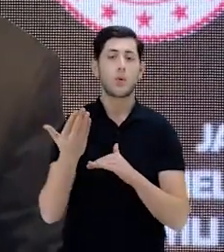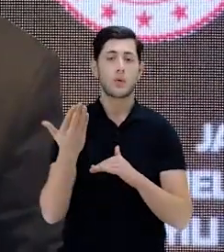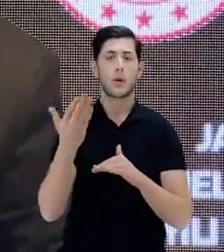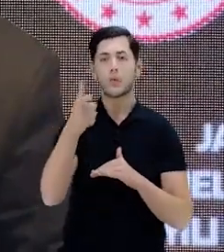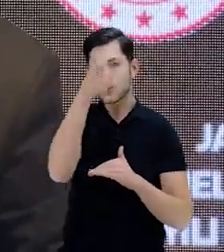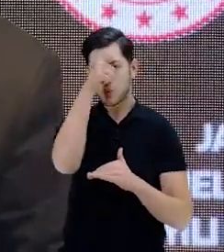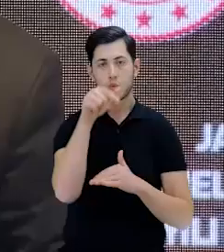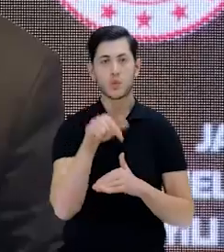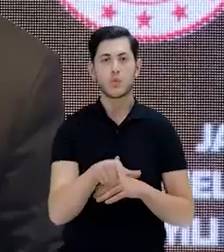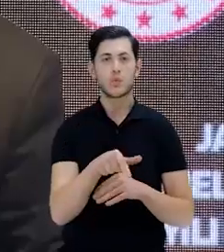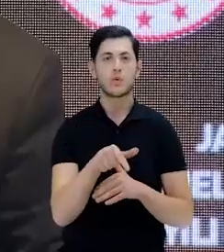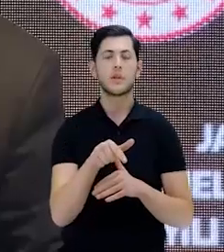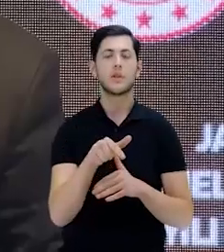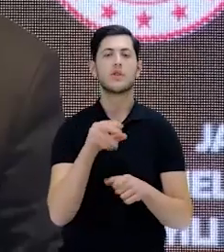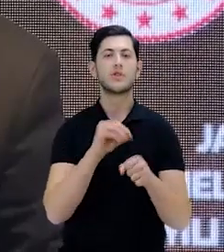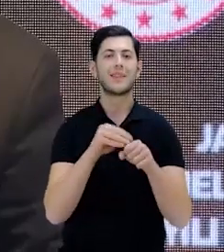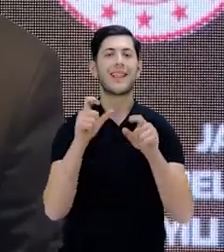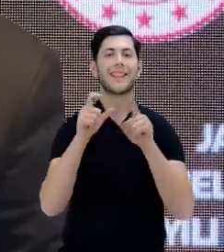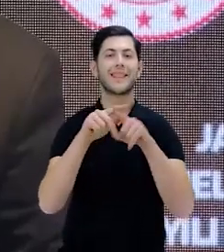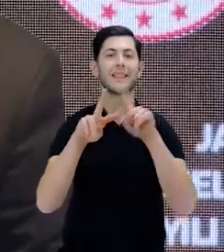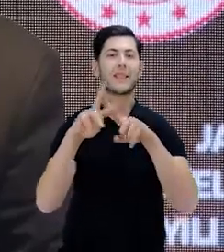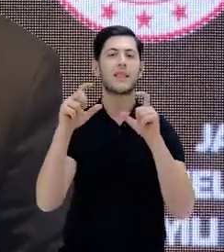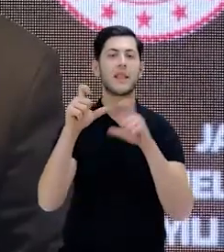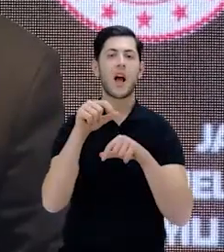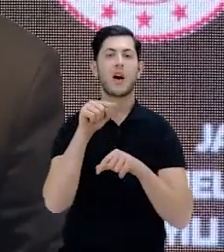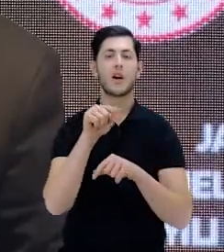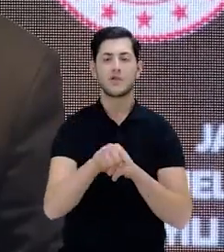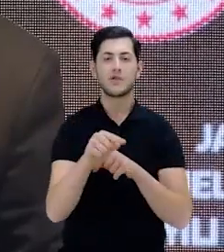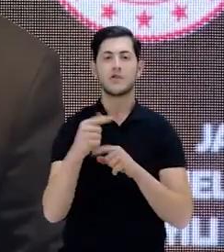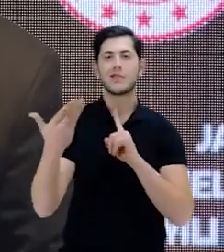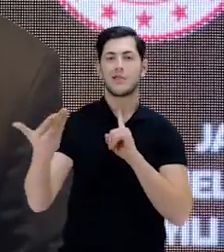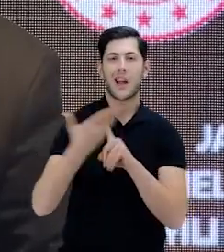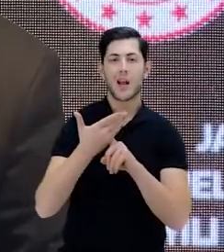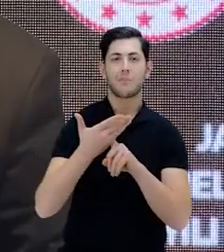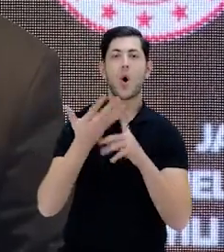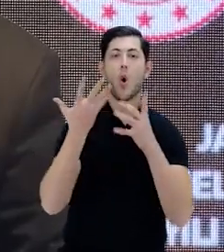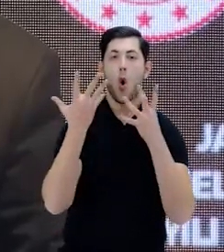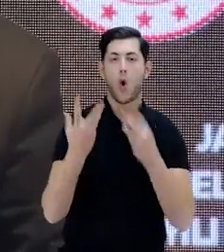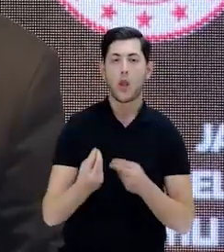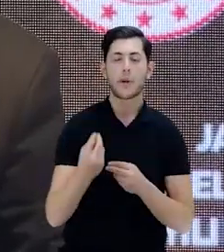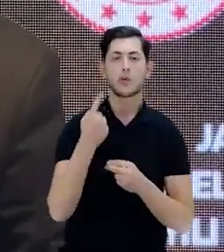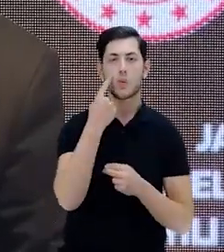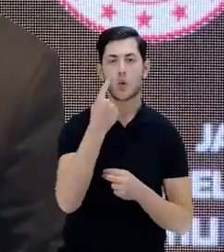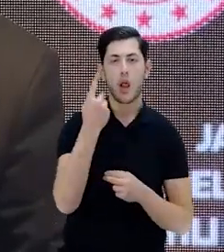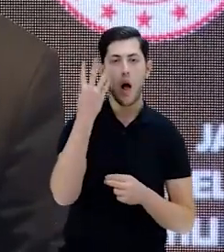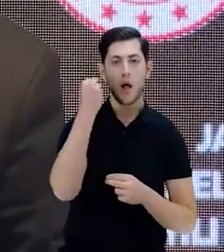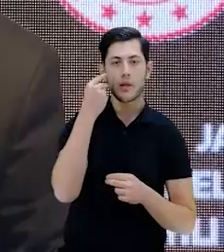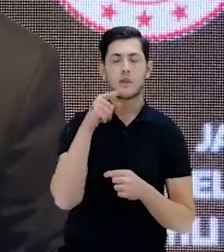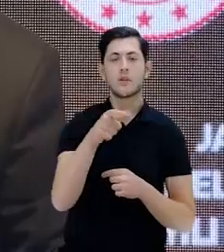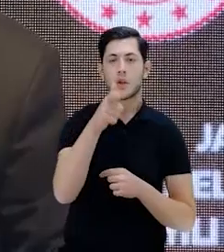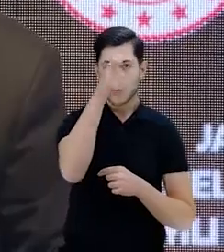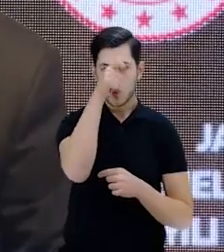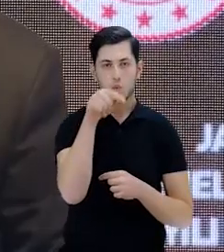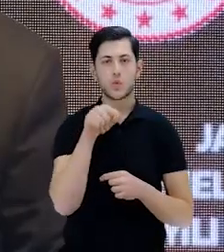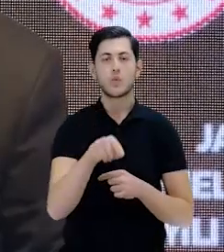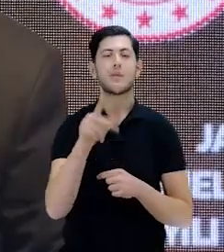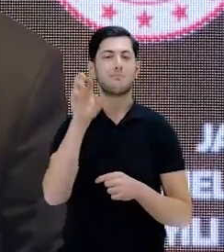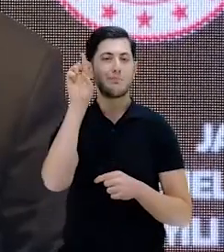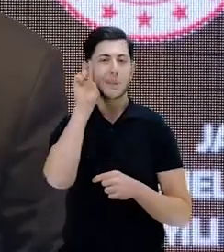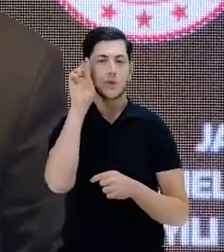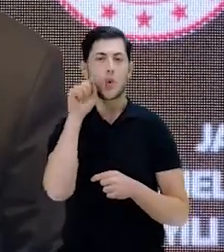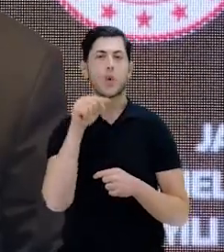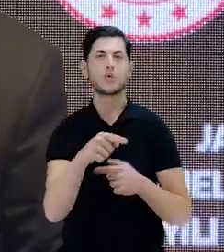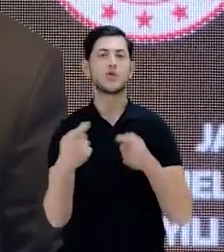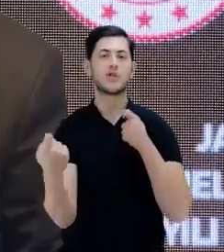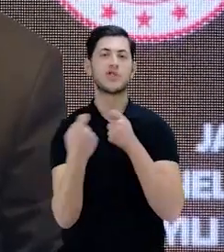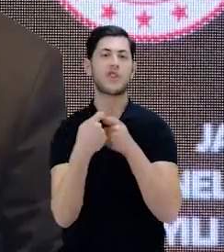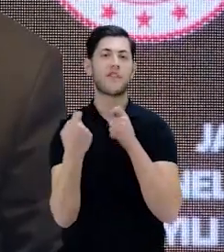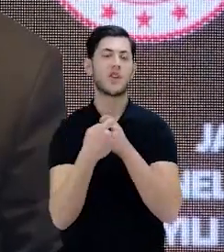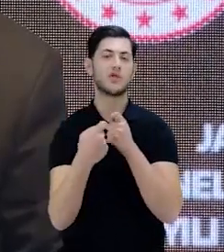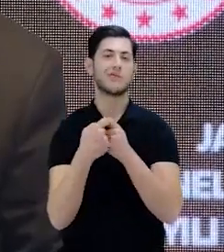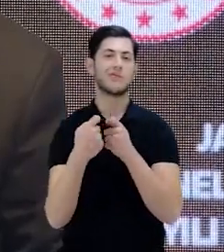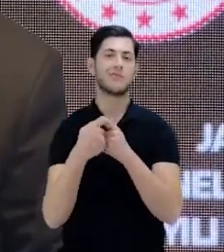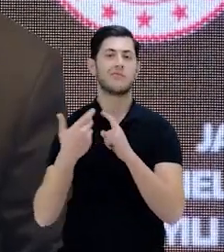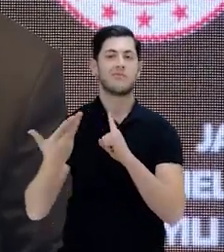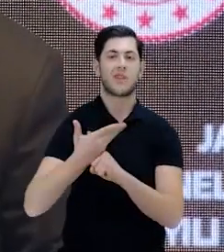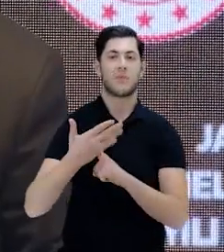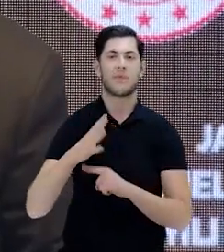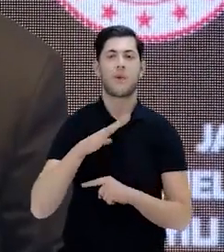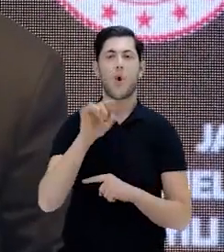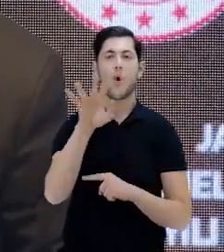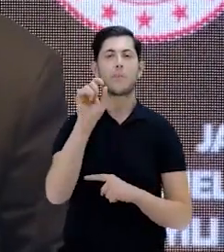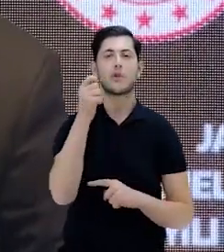Since then, a psychological warfare has been carried out towards Türkiye with an understanding that there could be a ISIS attack in Türkiye. 16 people have been detained. 5 people have been arrested. Republic of Türkiye knows very clearly who that intelligence personnel is.